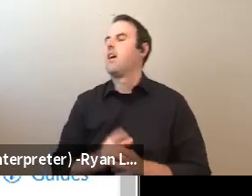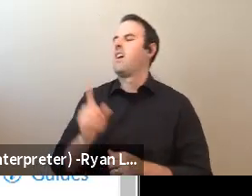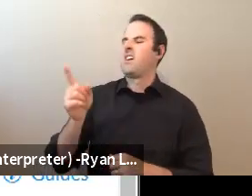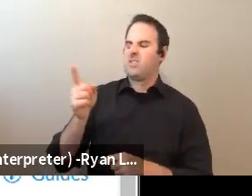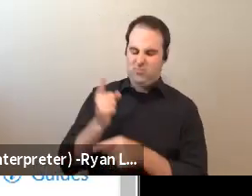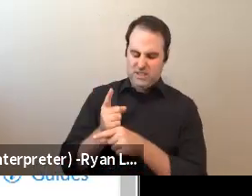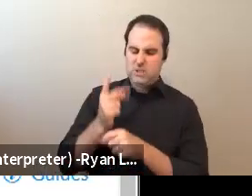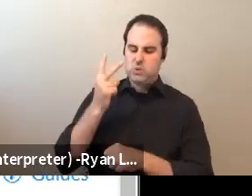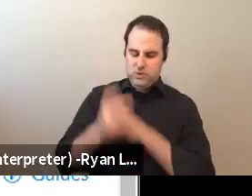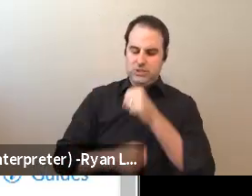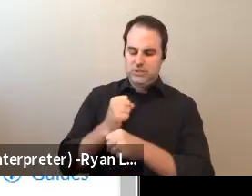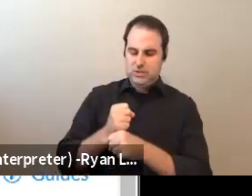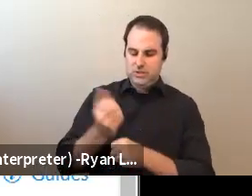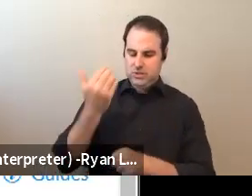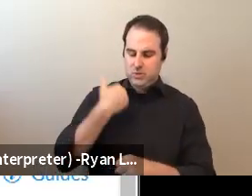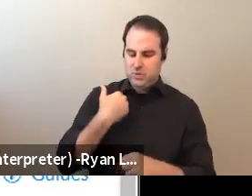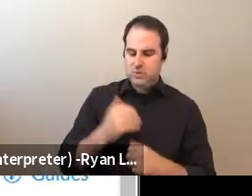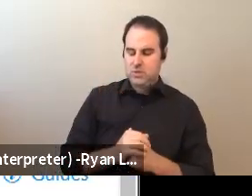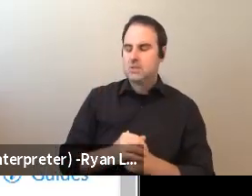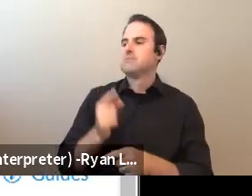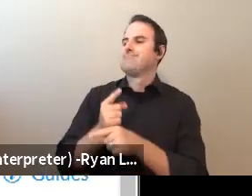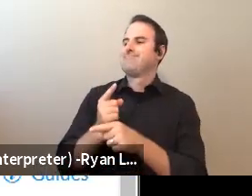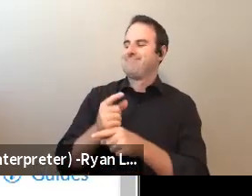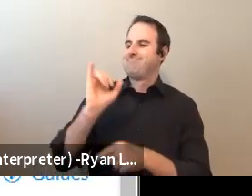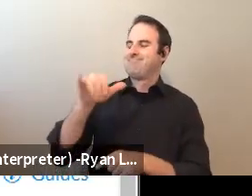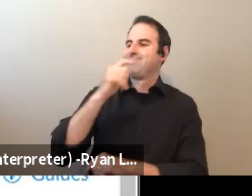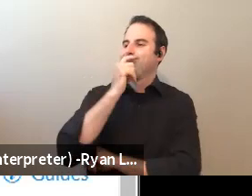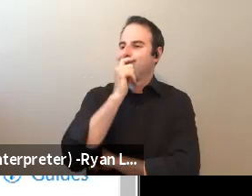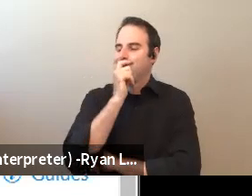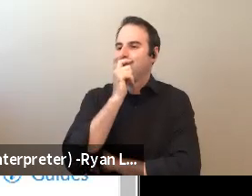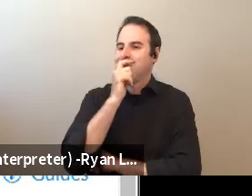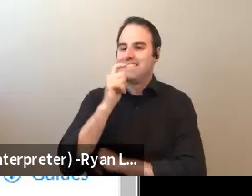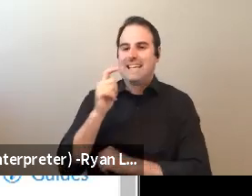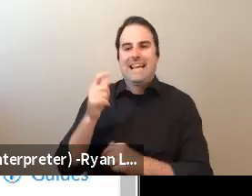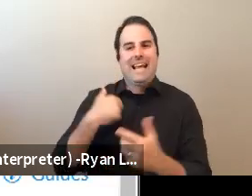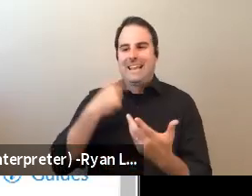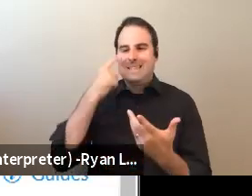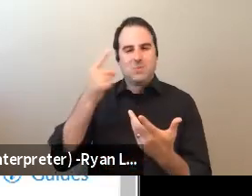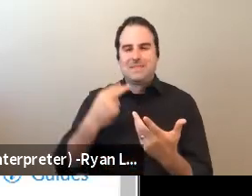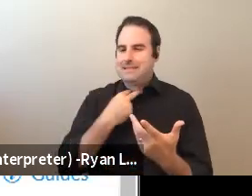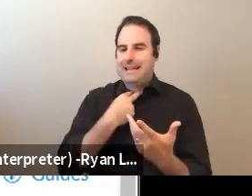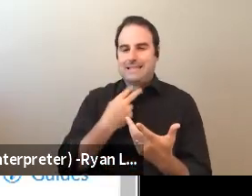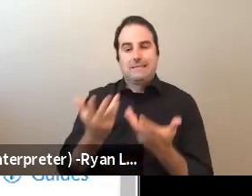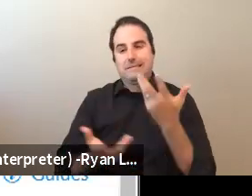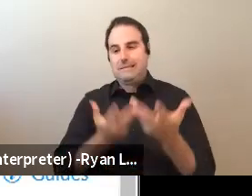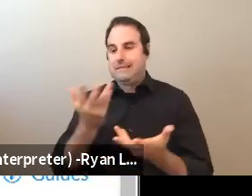Sally Potter: Um, you know, on that kind of thing. I don't know that there's too much that you can do about that other than just revisit